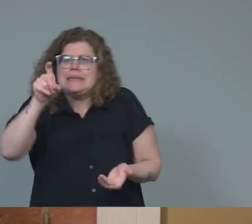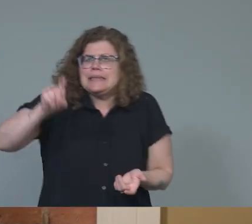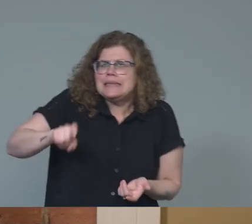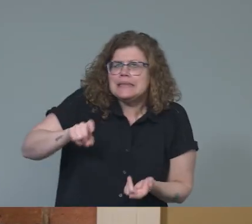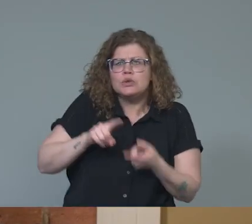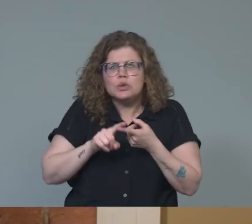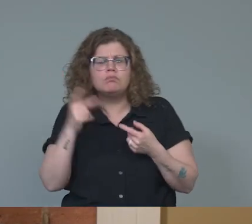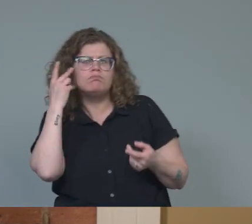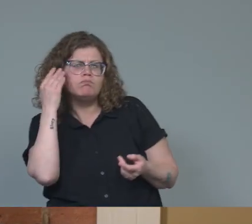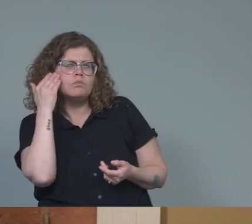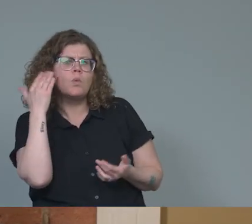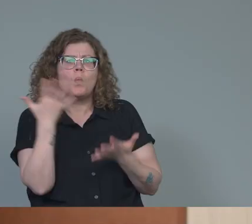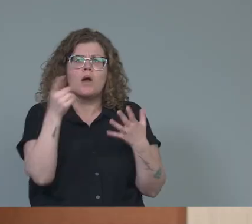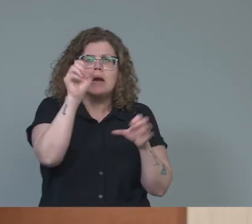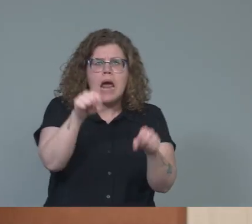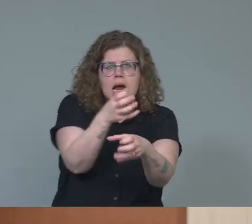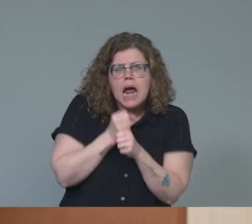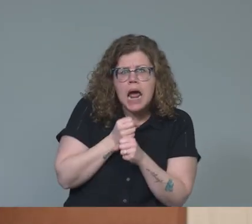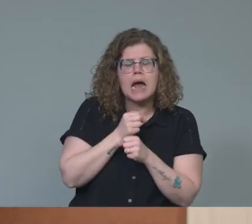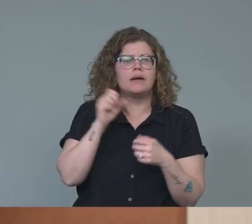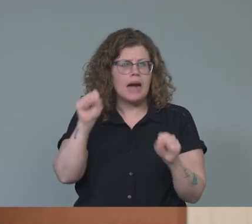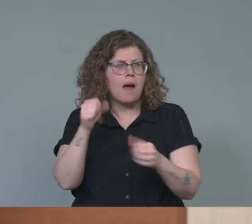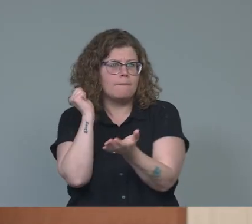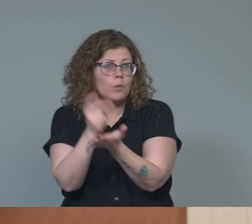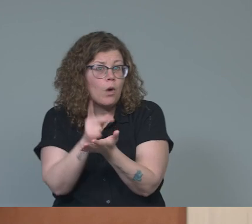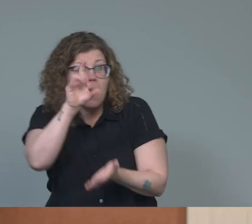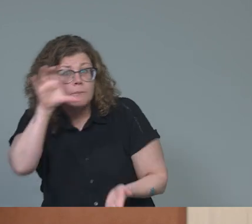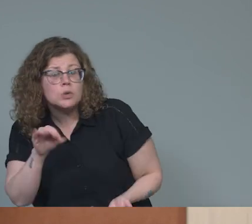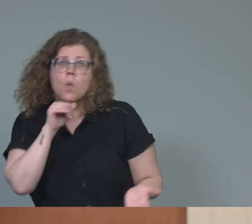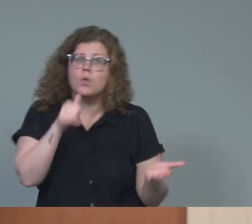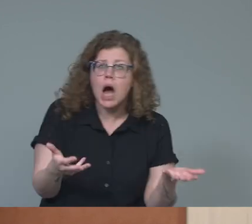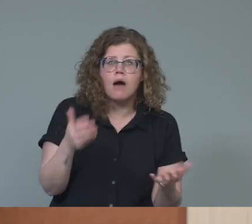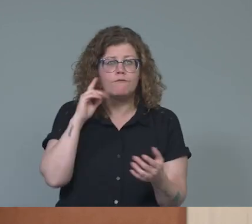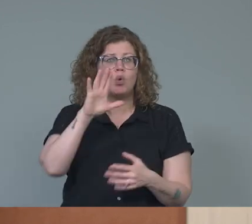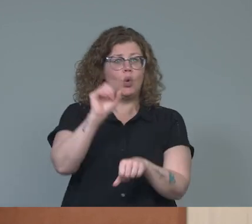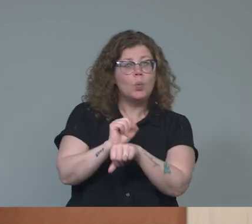some type of sculptural elements. What you're looking for is relationships with fabricators